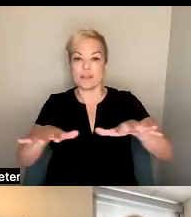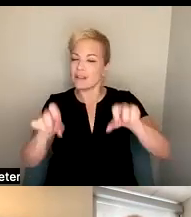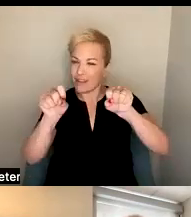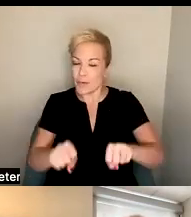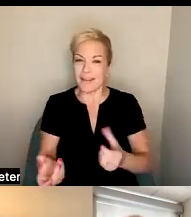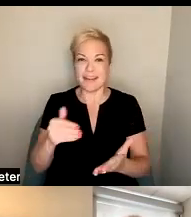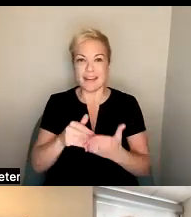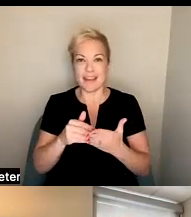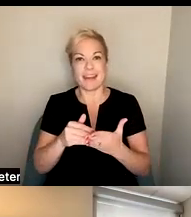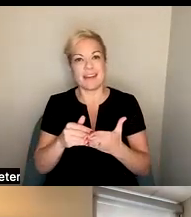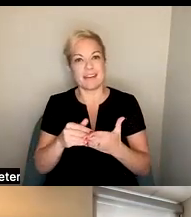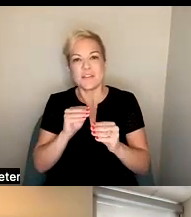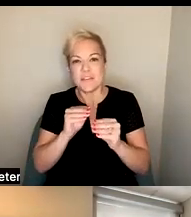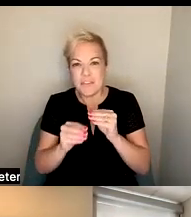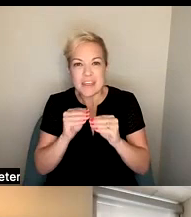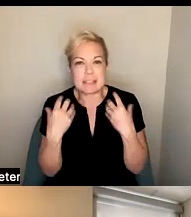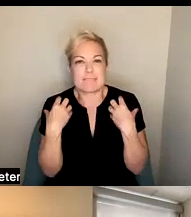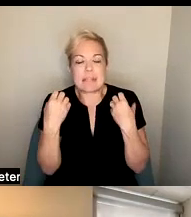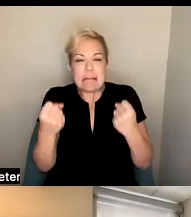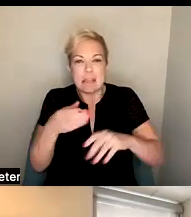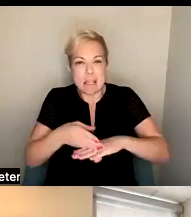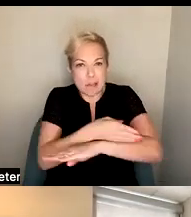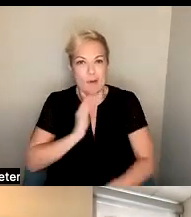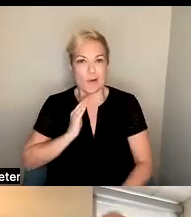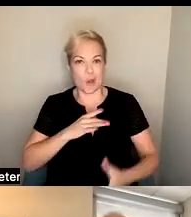relationships, we have to think about it in that way. One of the biggest things I